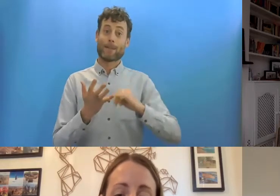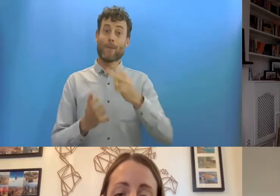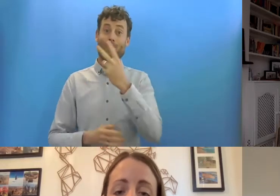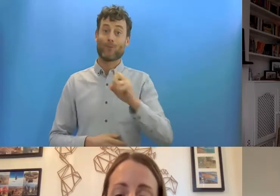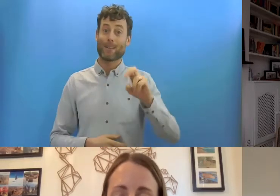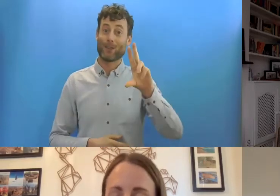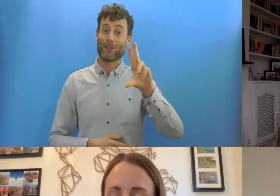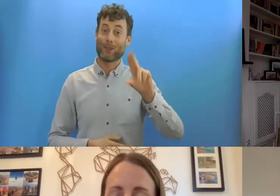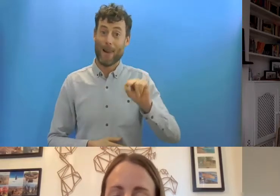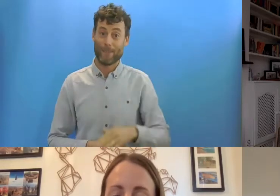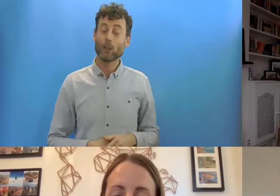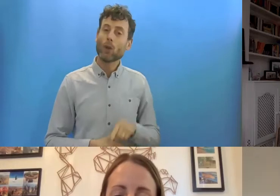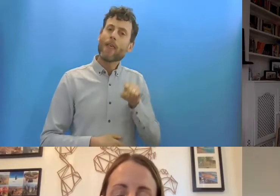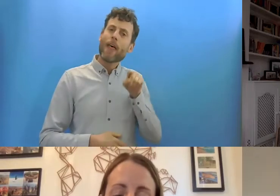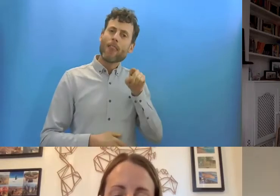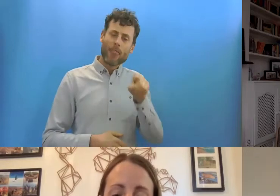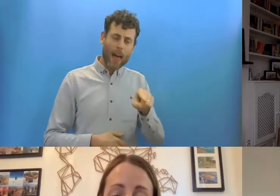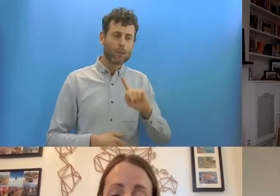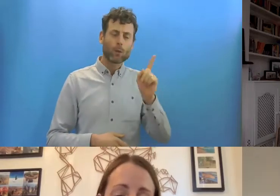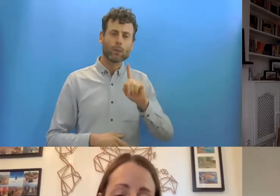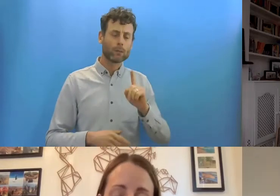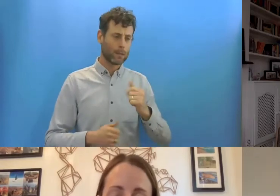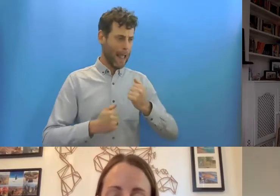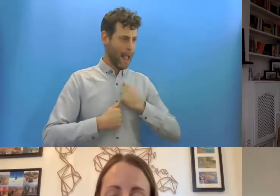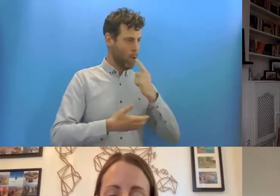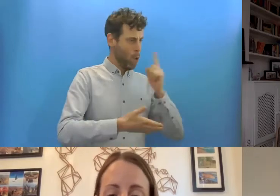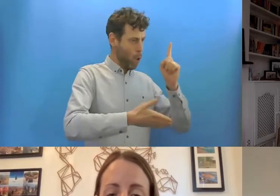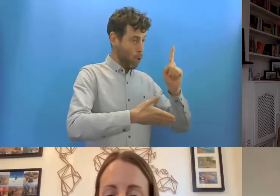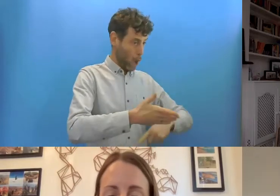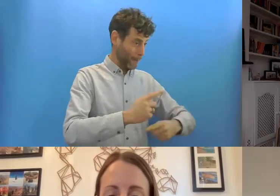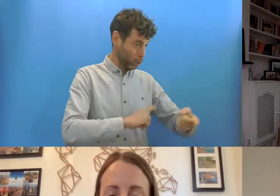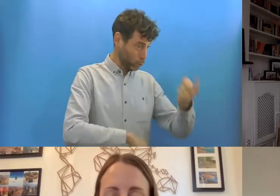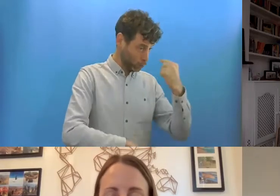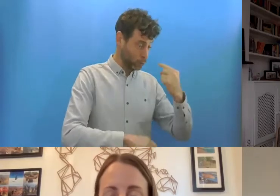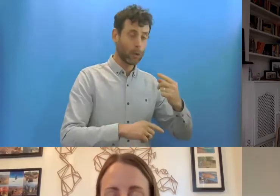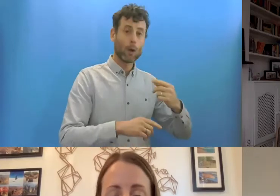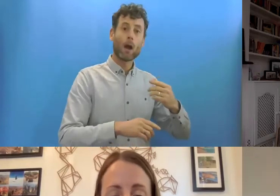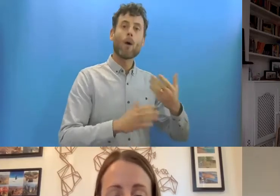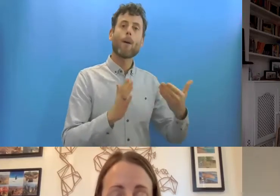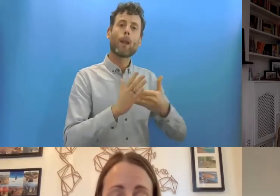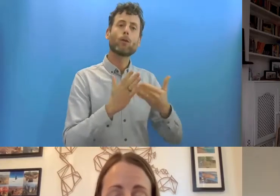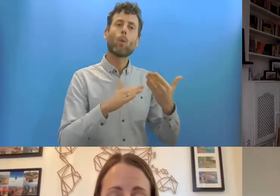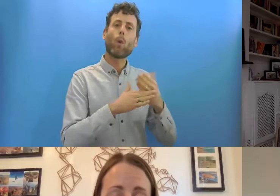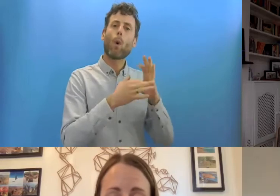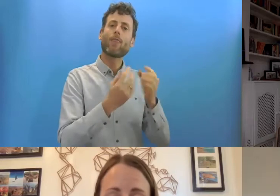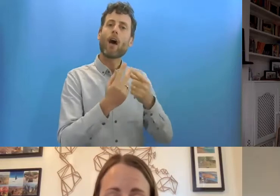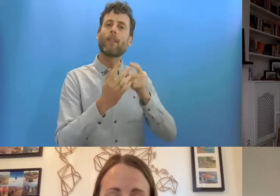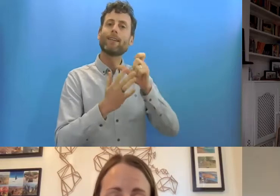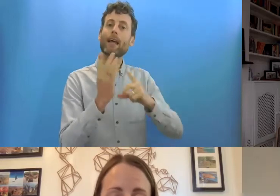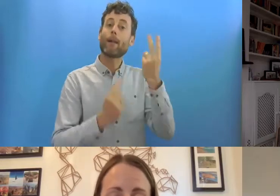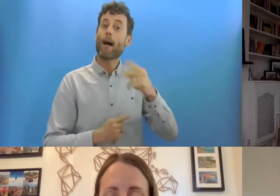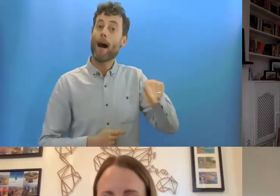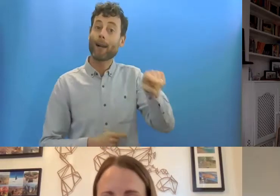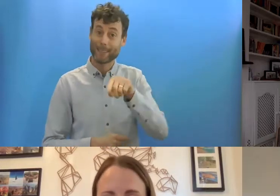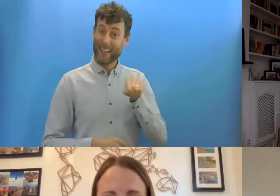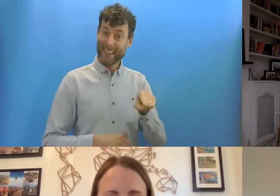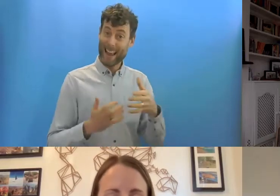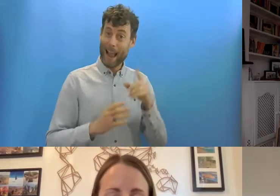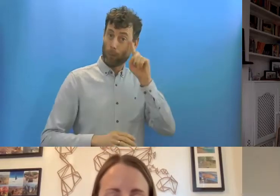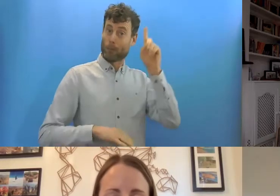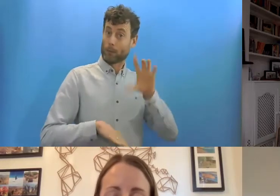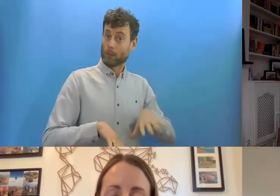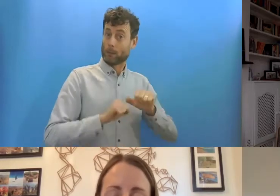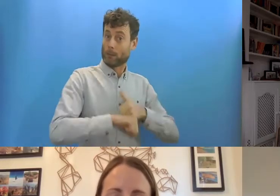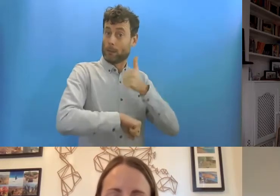mix of commissioned works by the programme and also other incredible work by disabled artists.